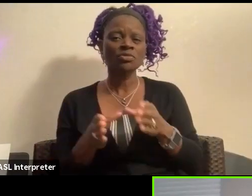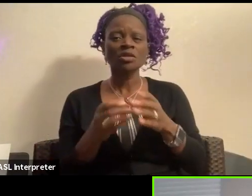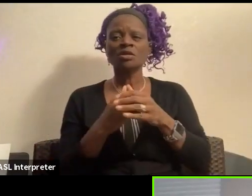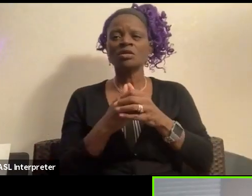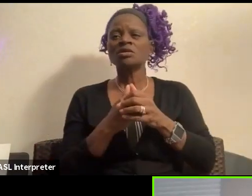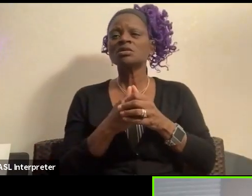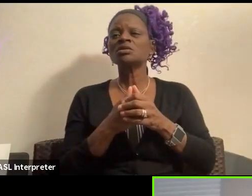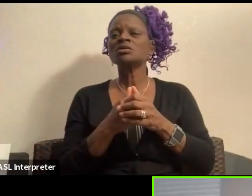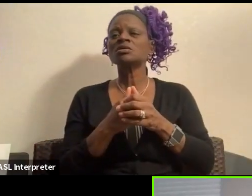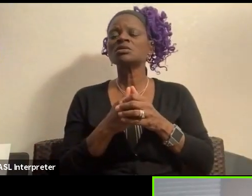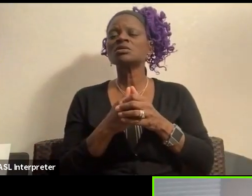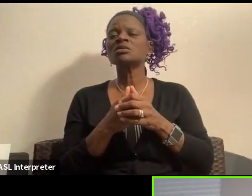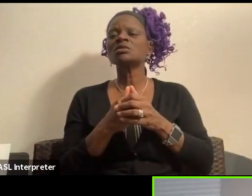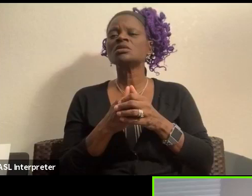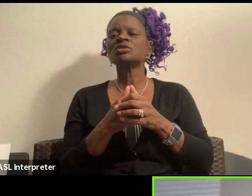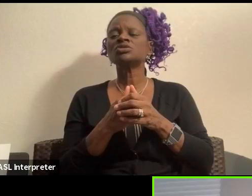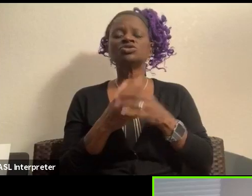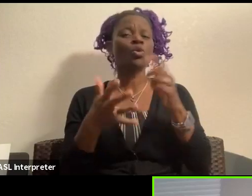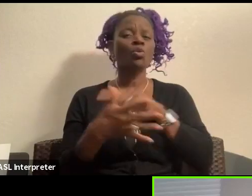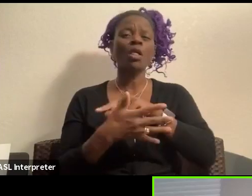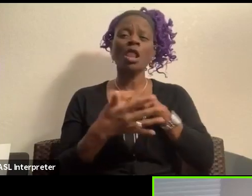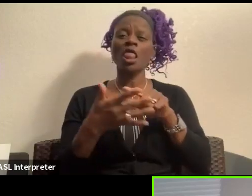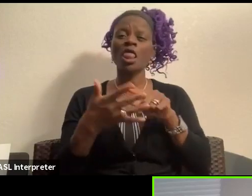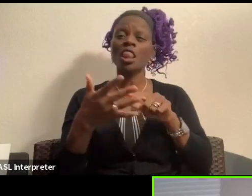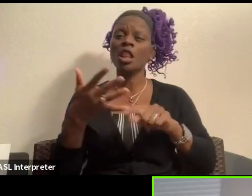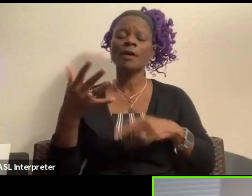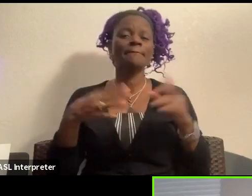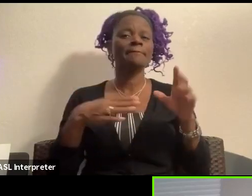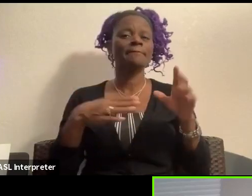So it's been quite busy recently. And as we prepare to scale up our